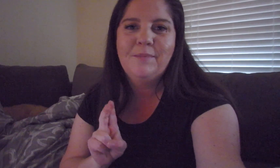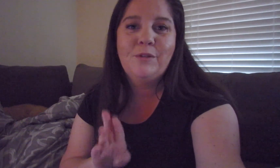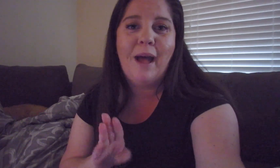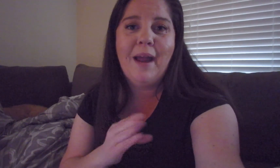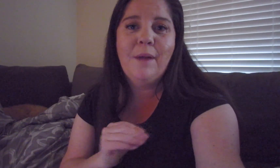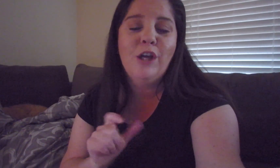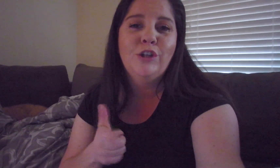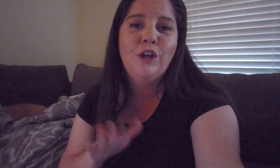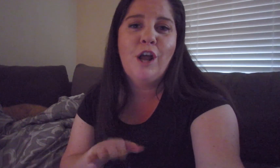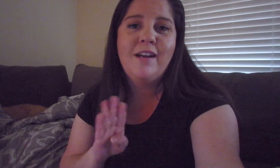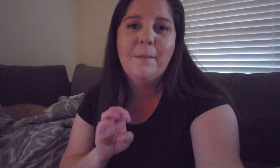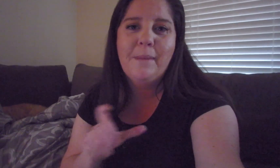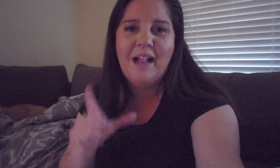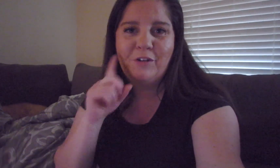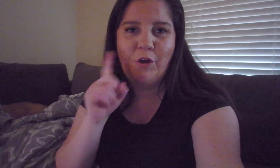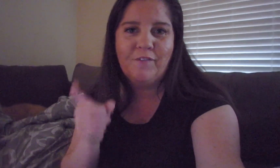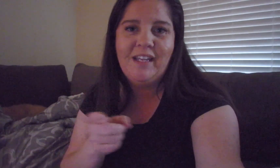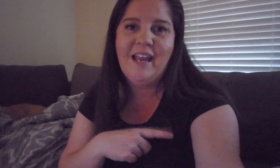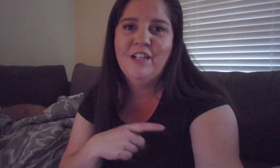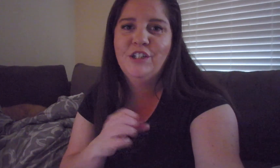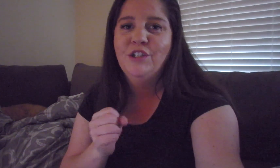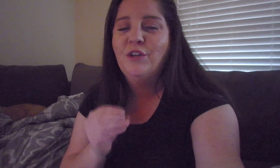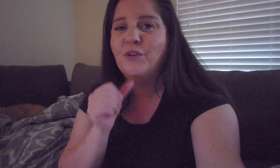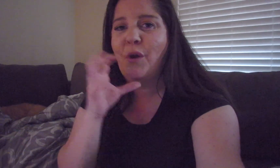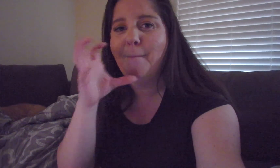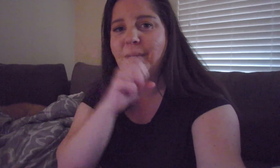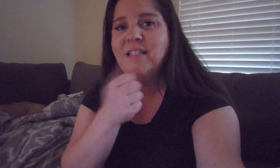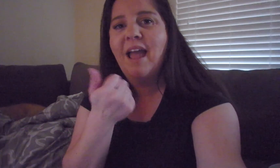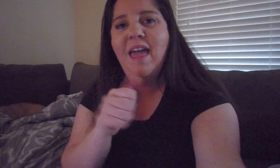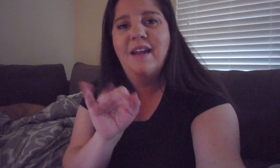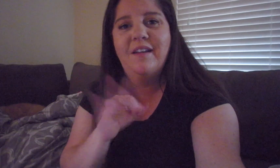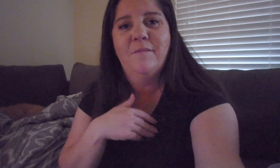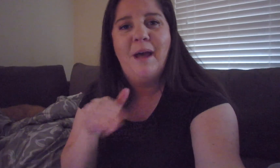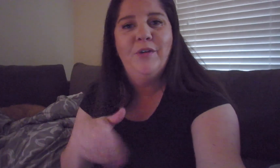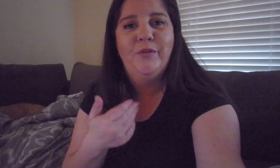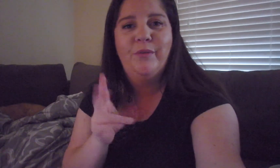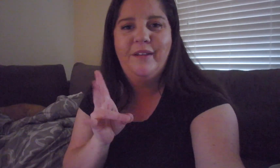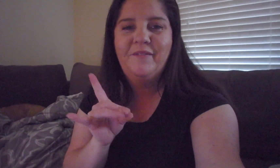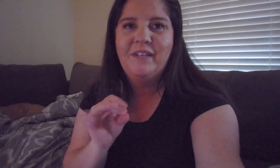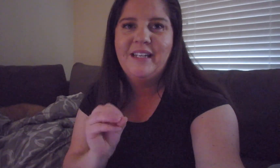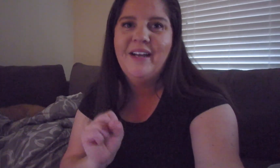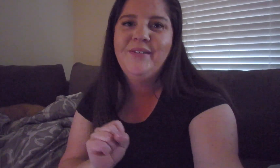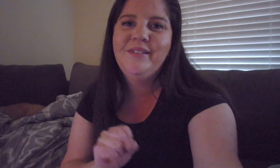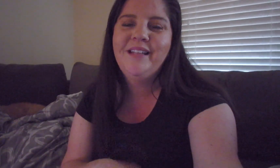Subscribe and turn on the bell notification so you don't miss any of my new videos